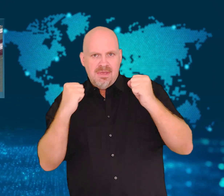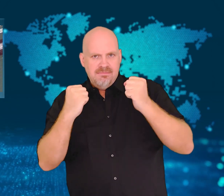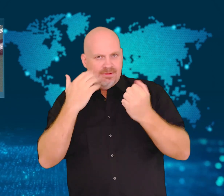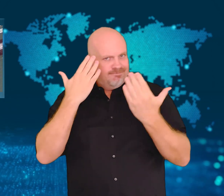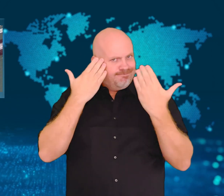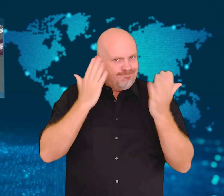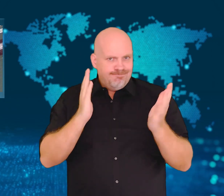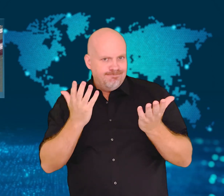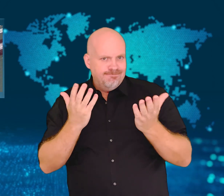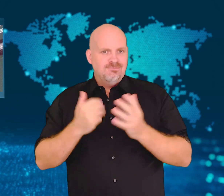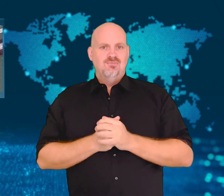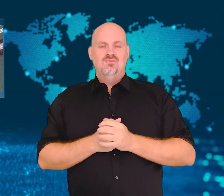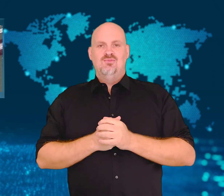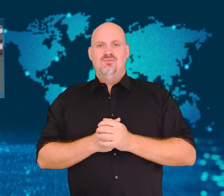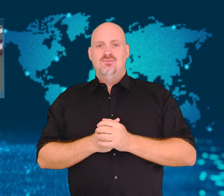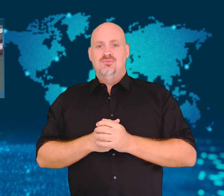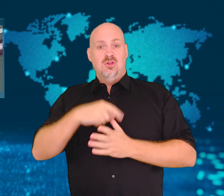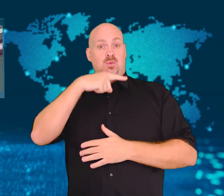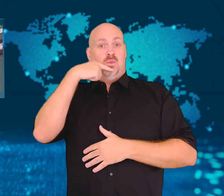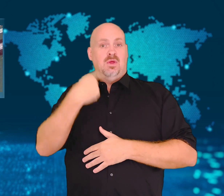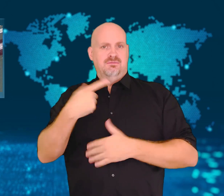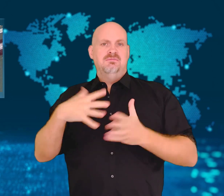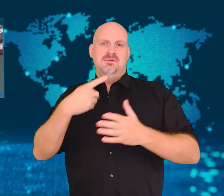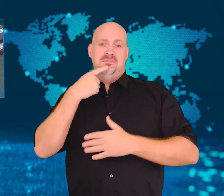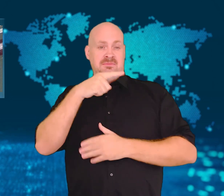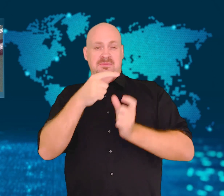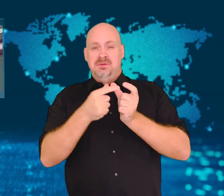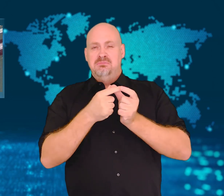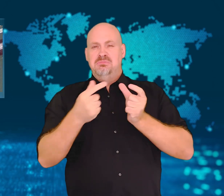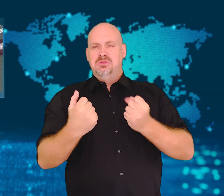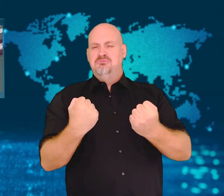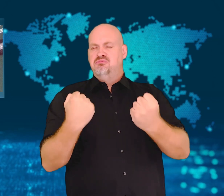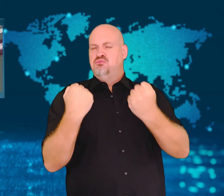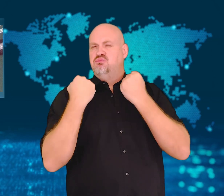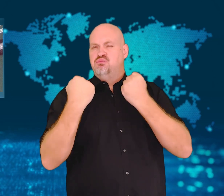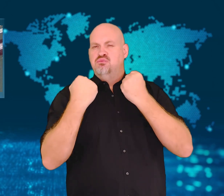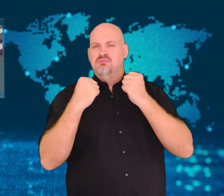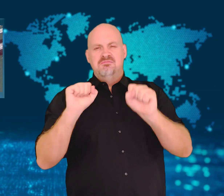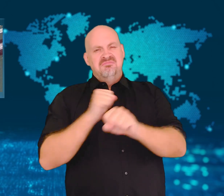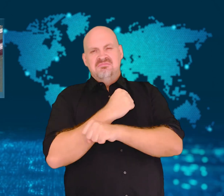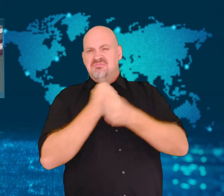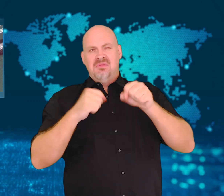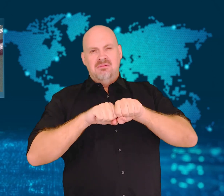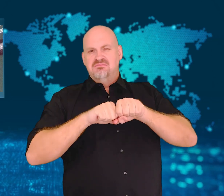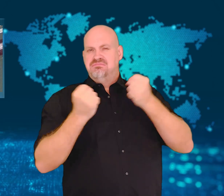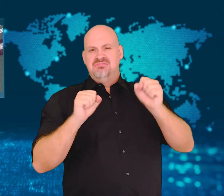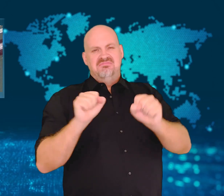caused either by an explosive-laden boat or by explosive charges placed by divers.